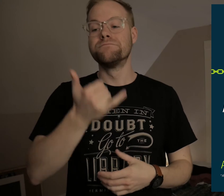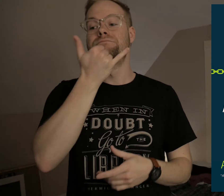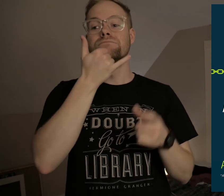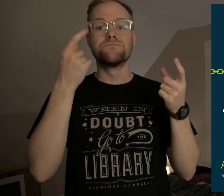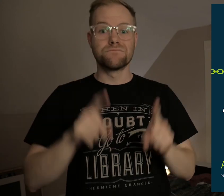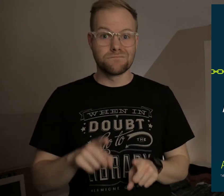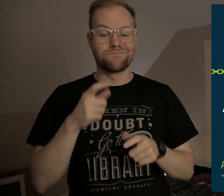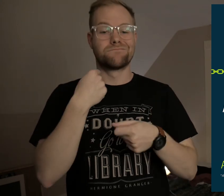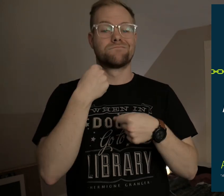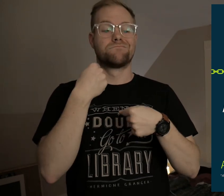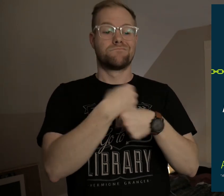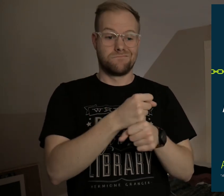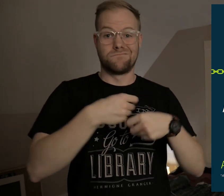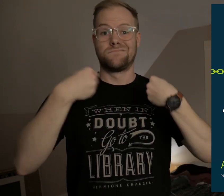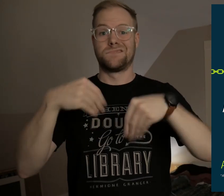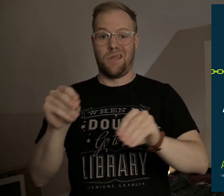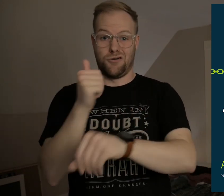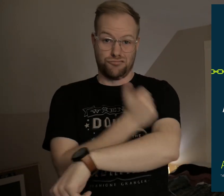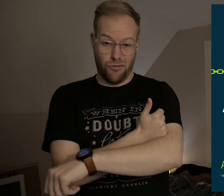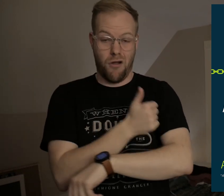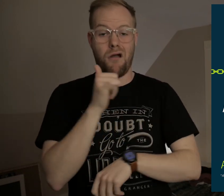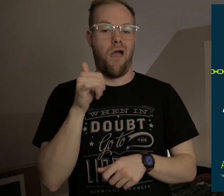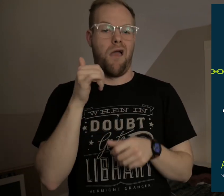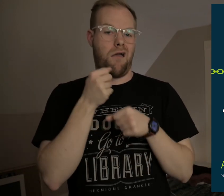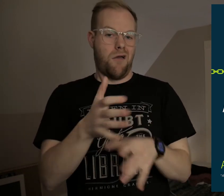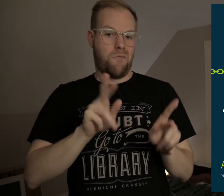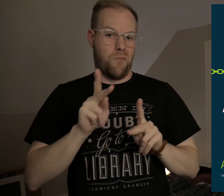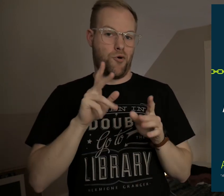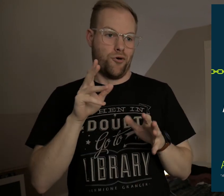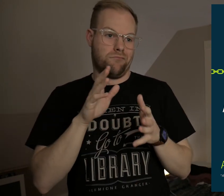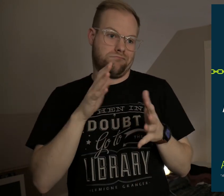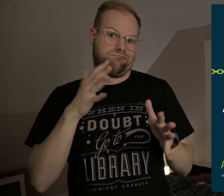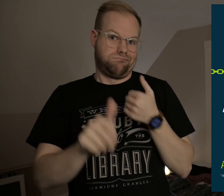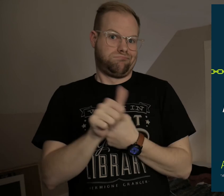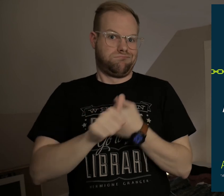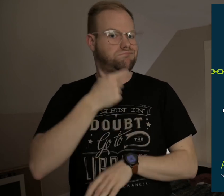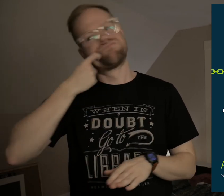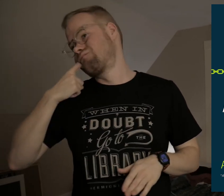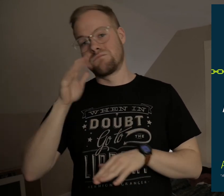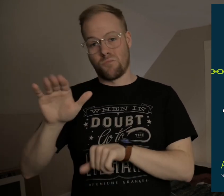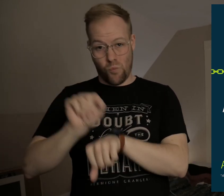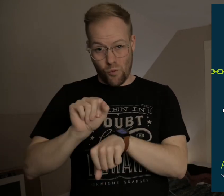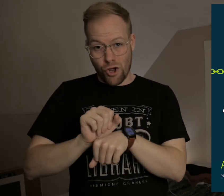She unwittingly creates and sells a drug that causes people to get dangerously addicted to their work,